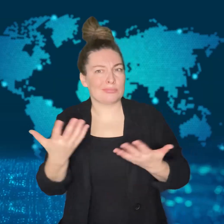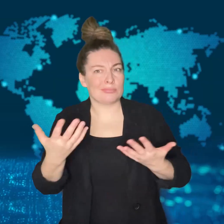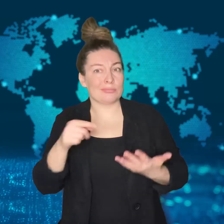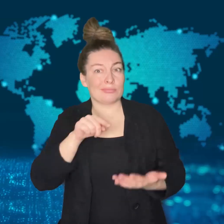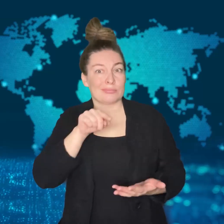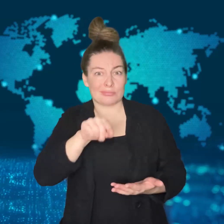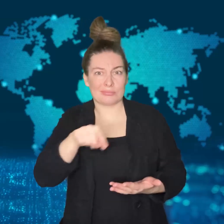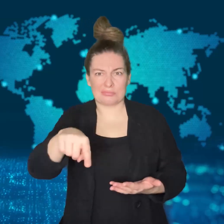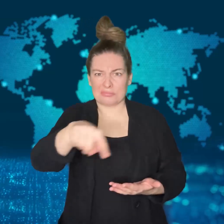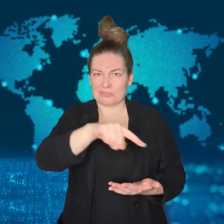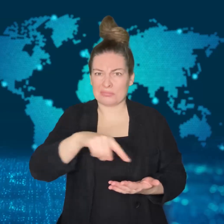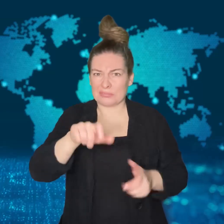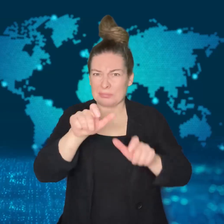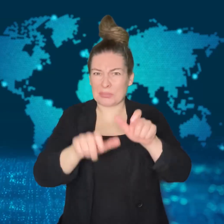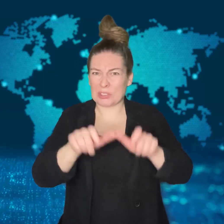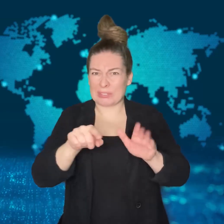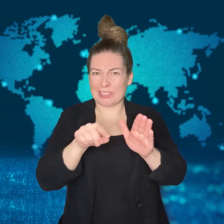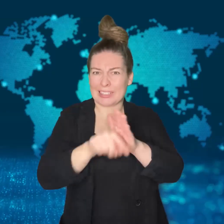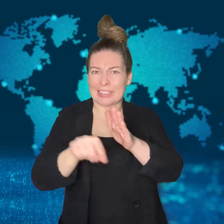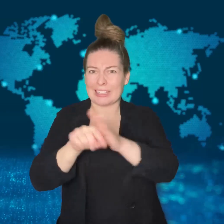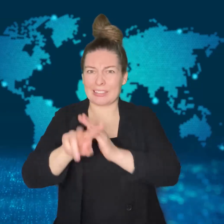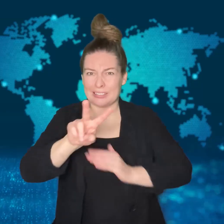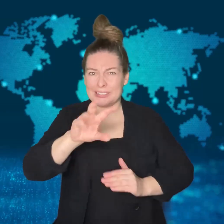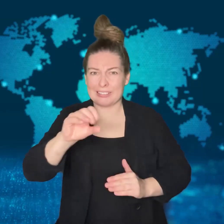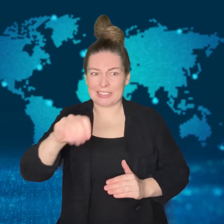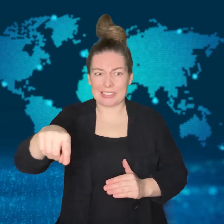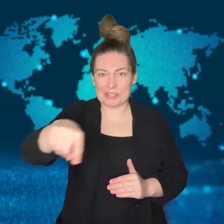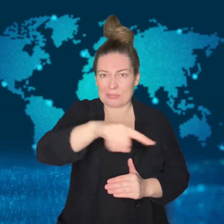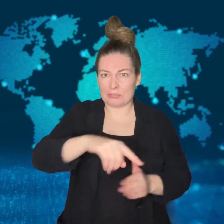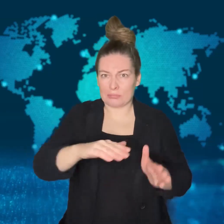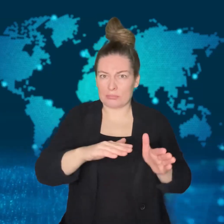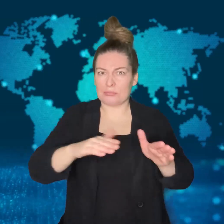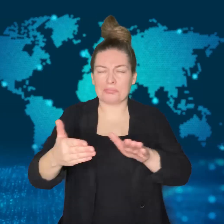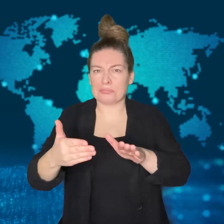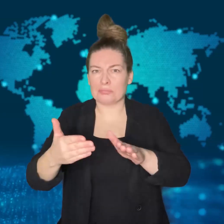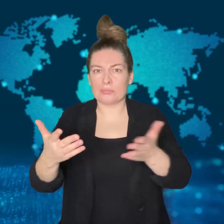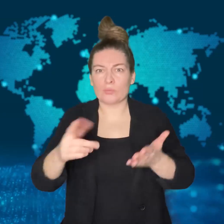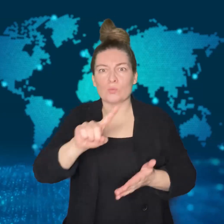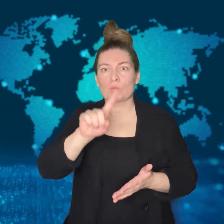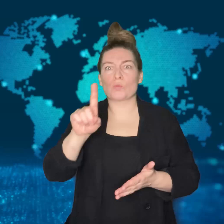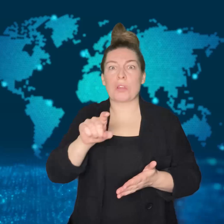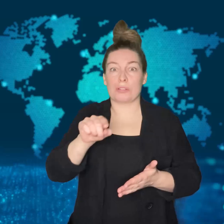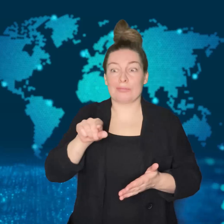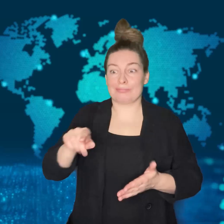in Haiti this year to at least 5,000.